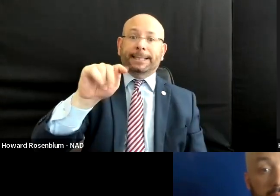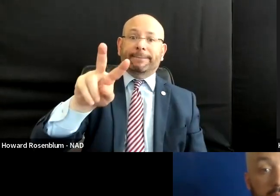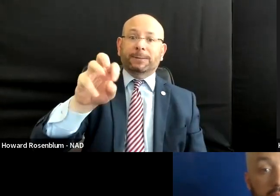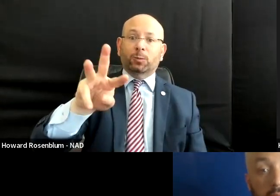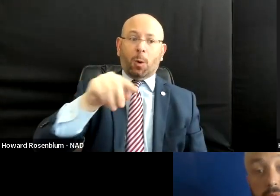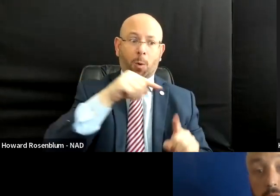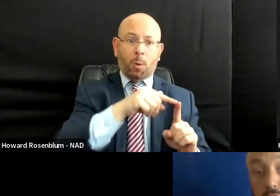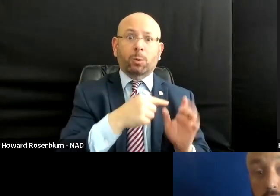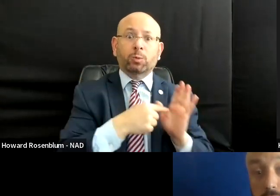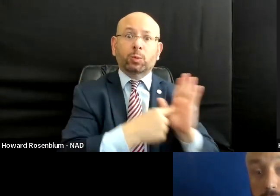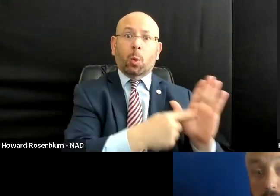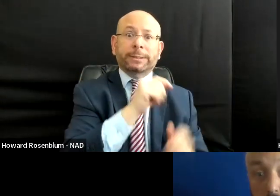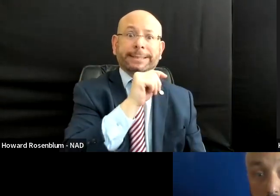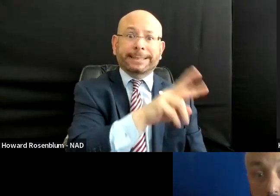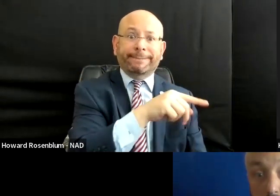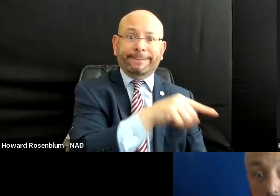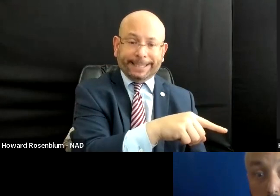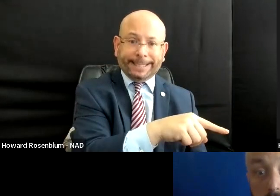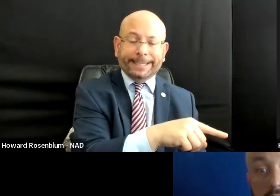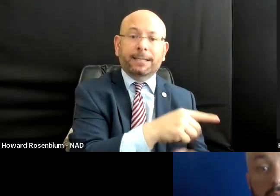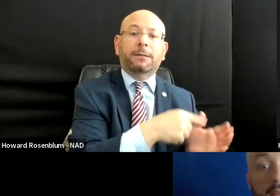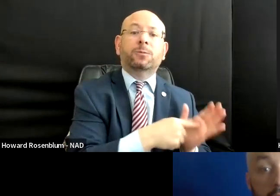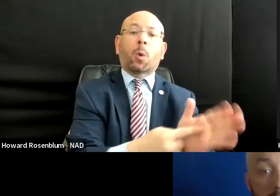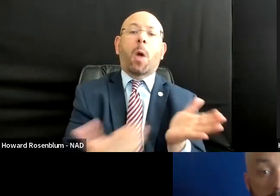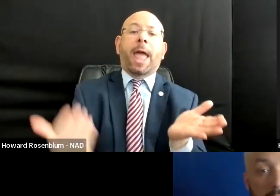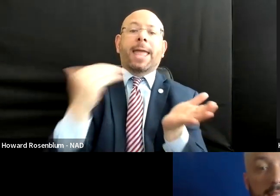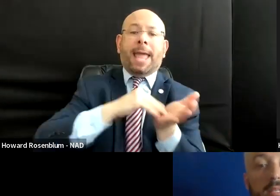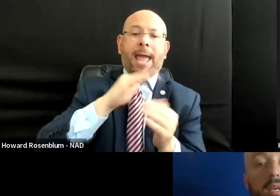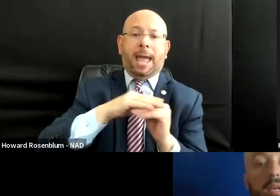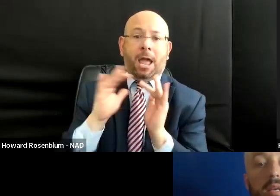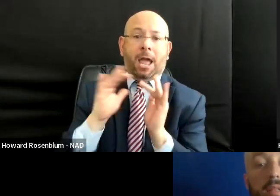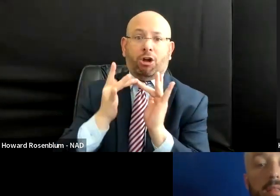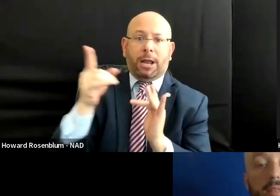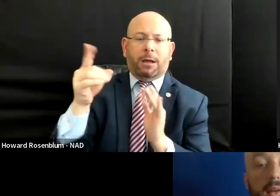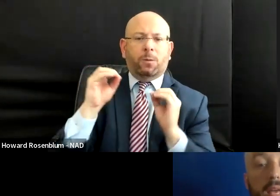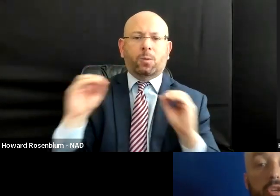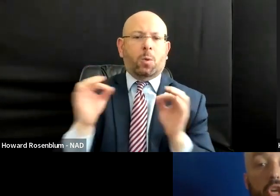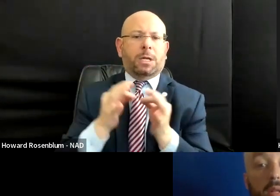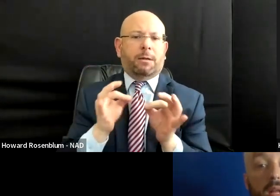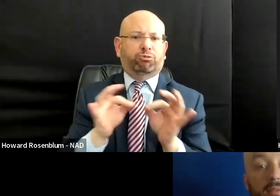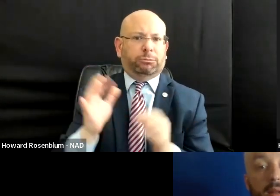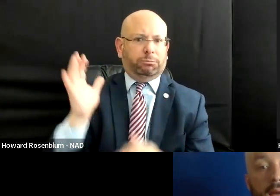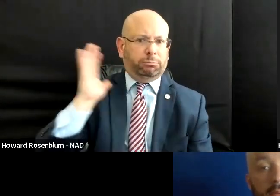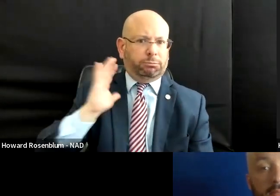captioning on television. The FCC has been in charge of all of that but now with the